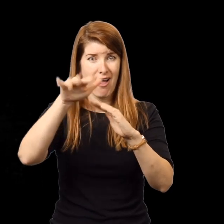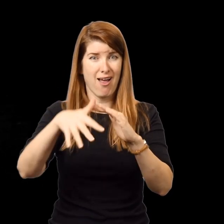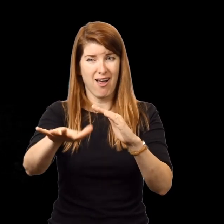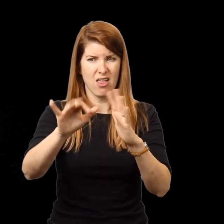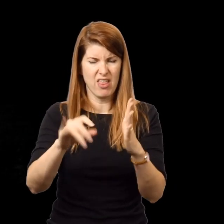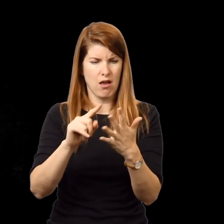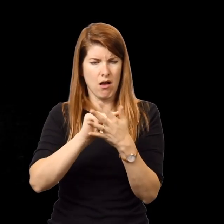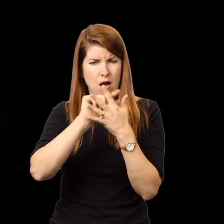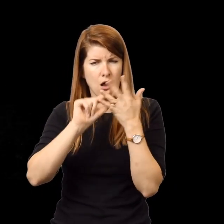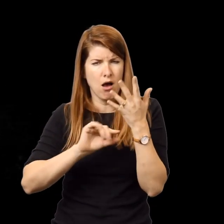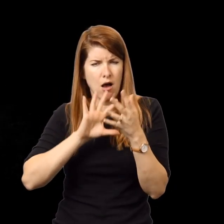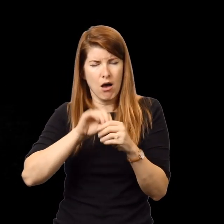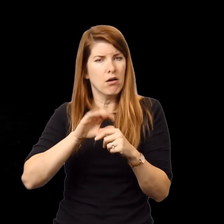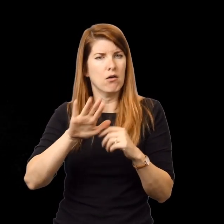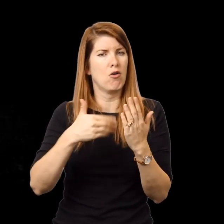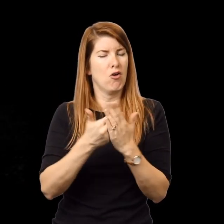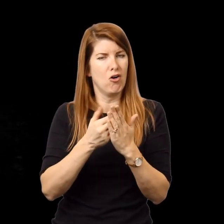All of those are executive function skills.